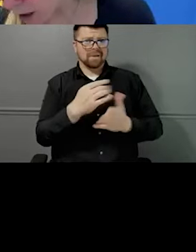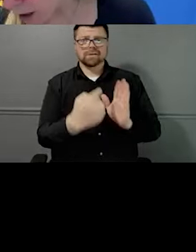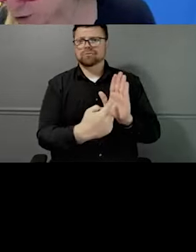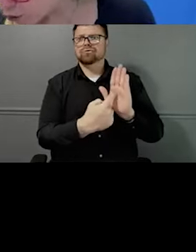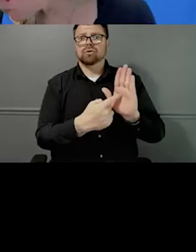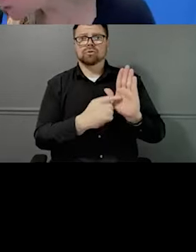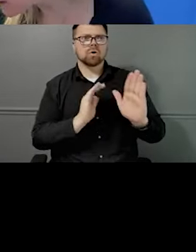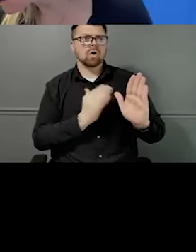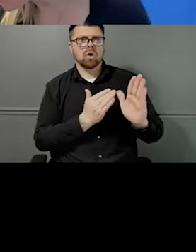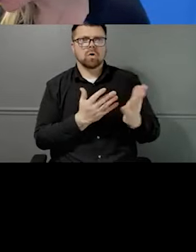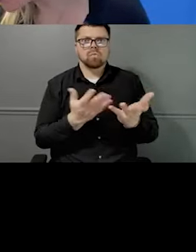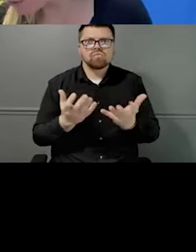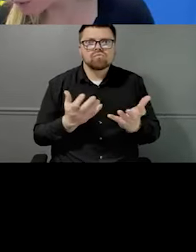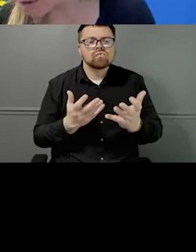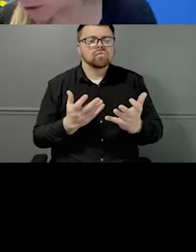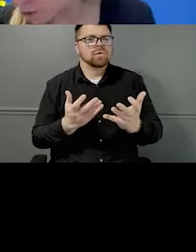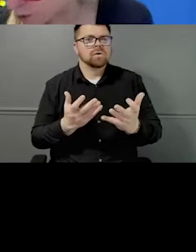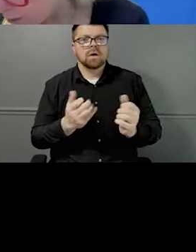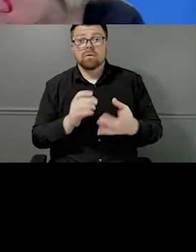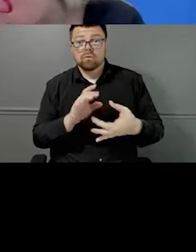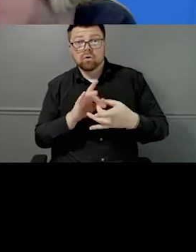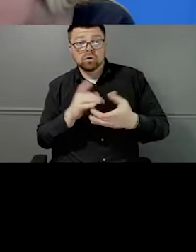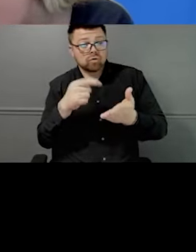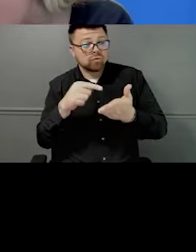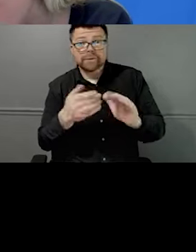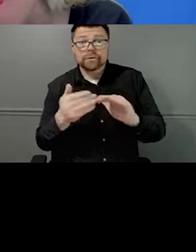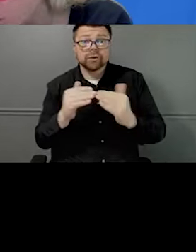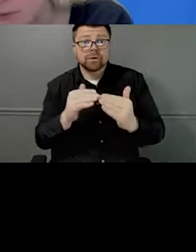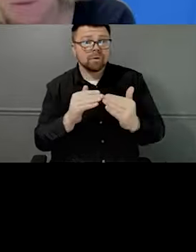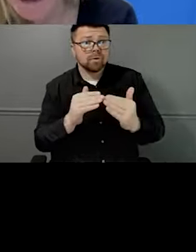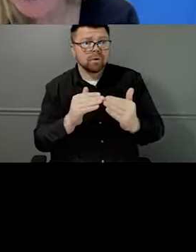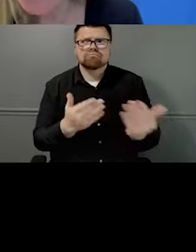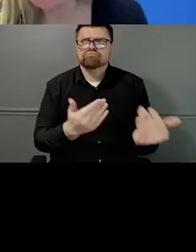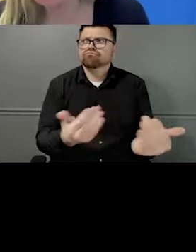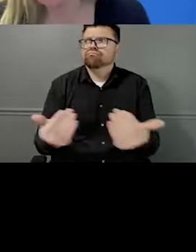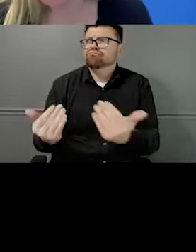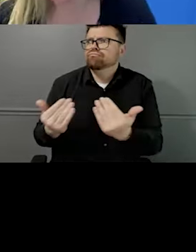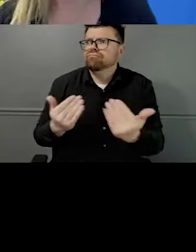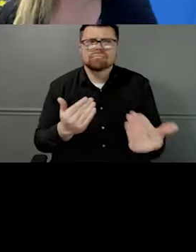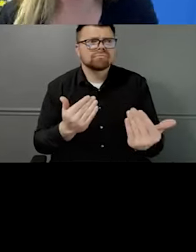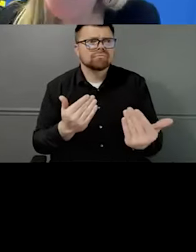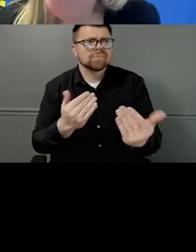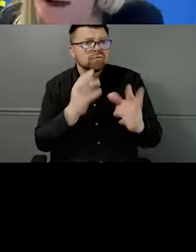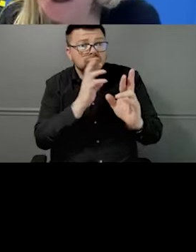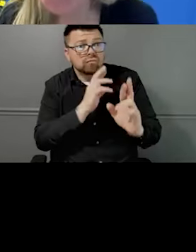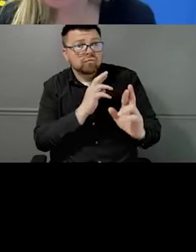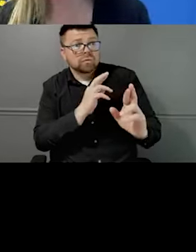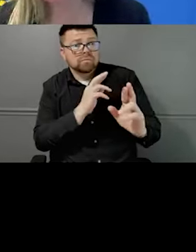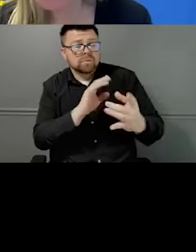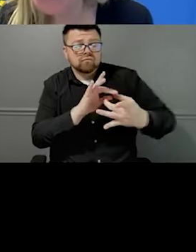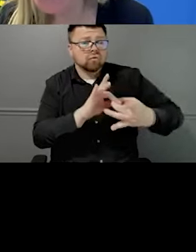to listen to the research community with respect to what constitutes